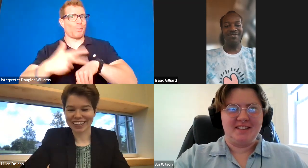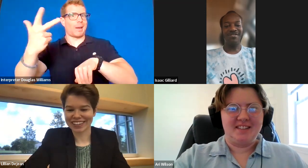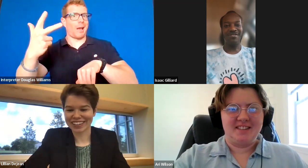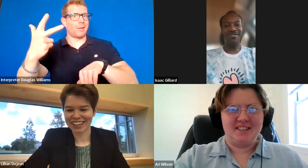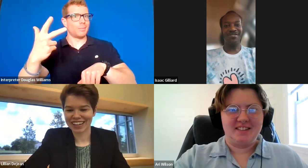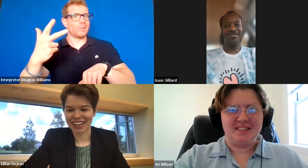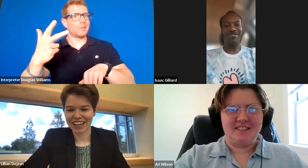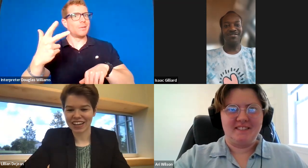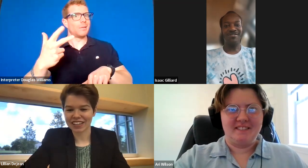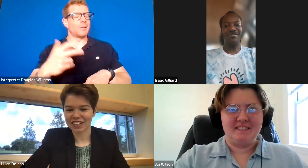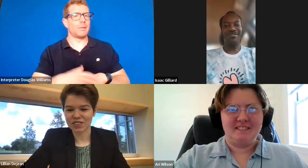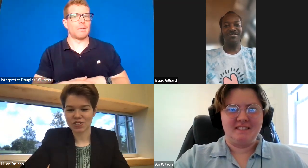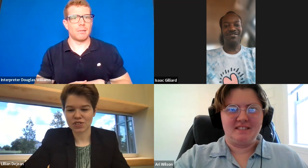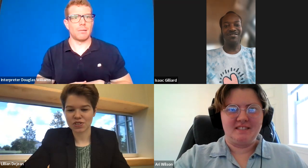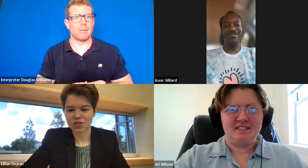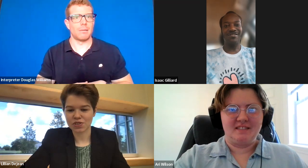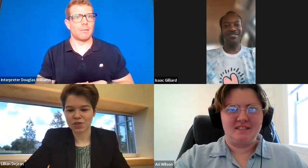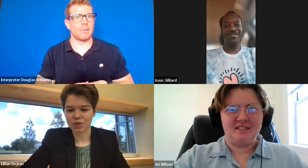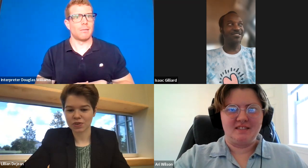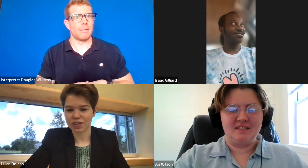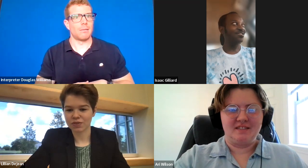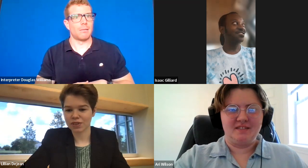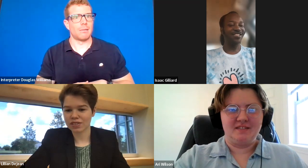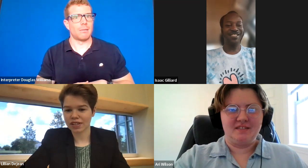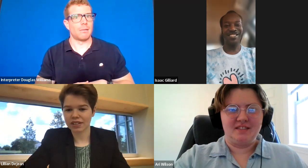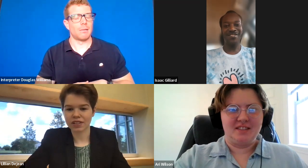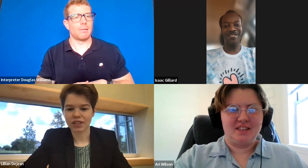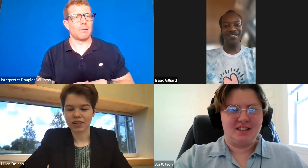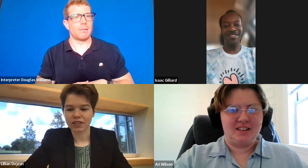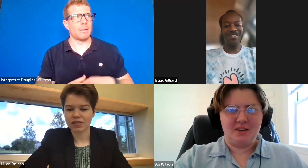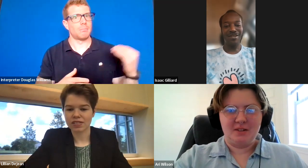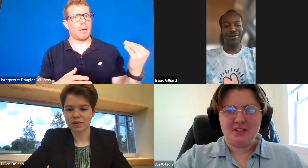Okay.